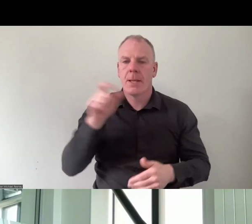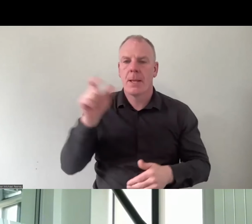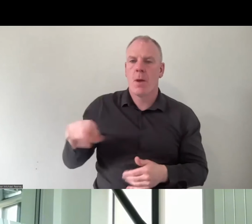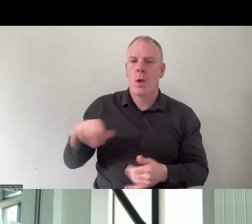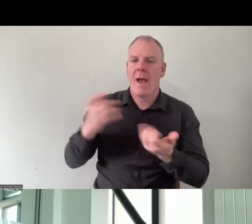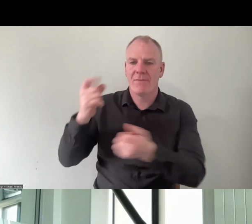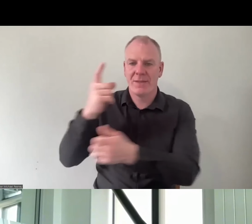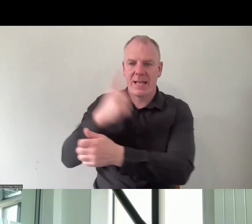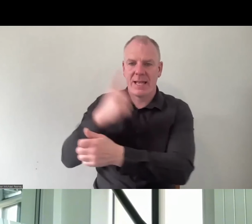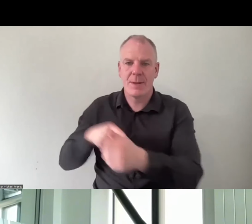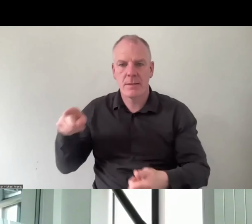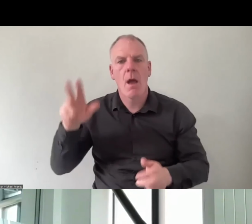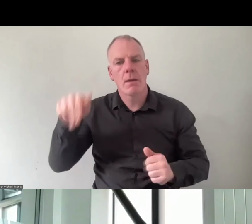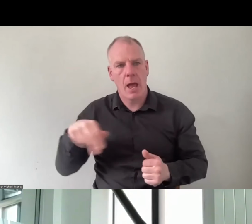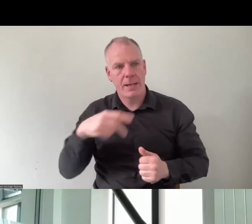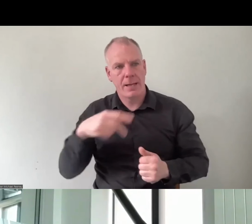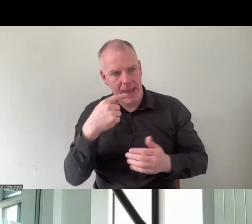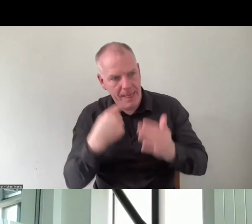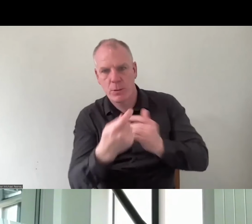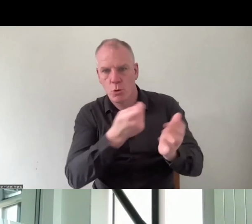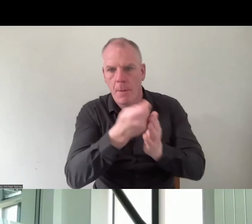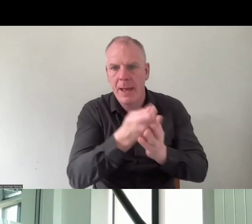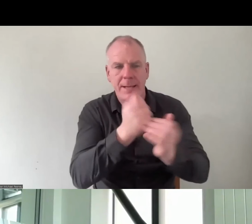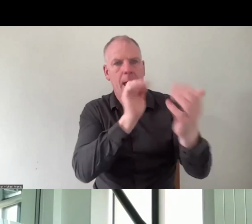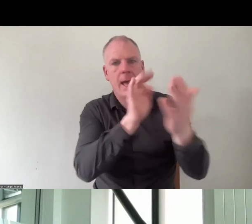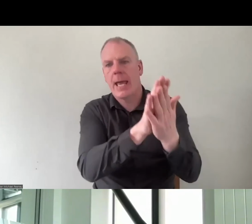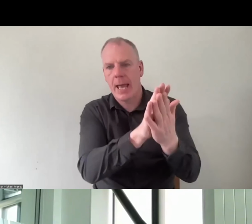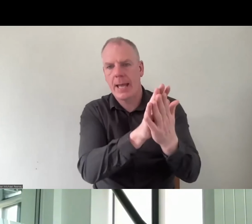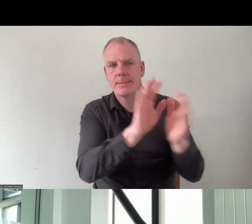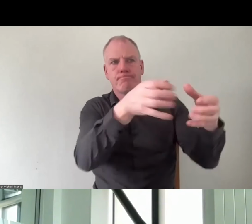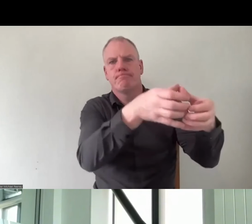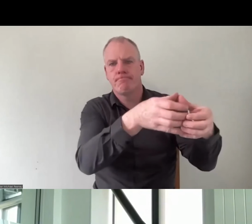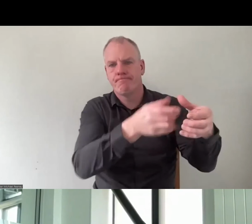to bring individual complaints against its parties to the CRPD Committee.